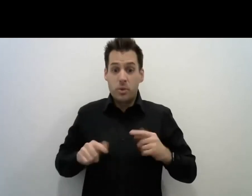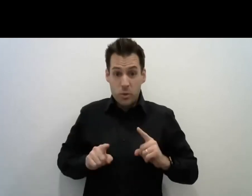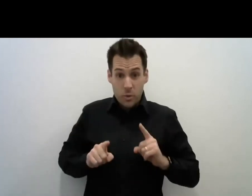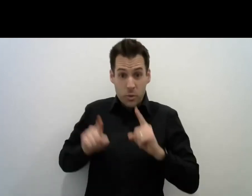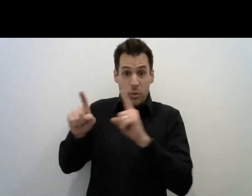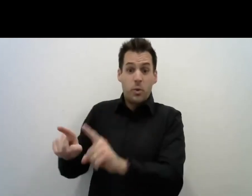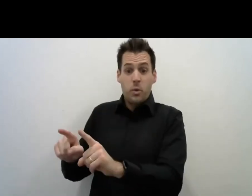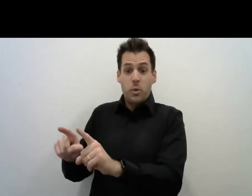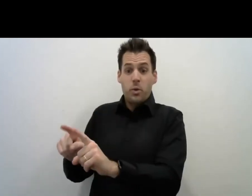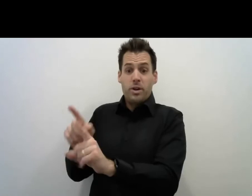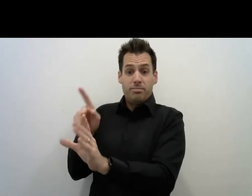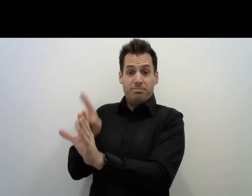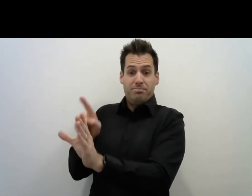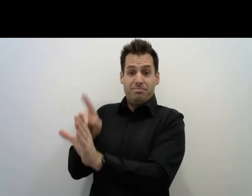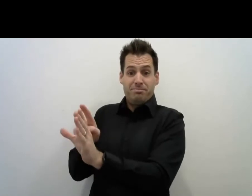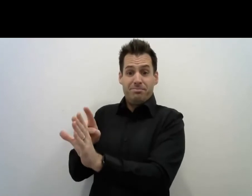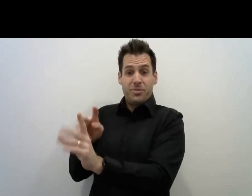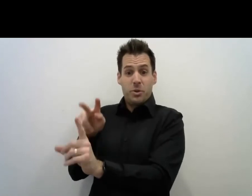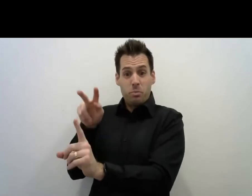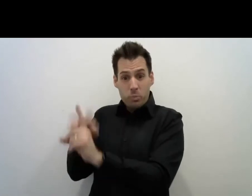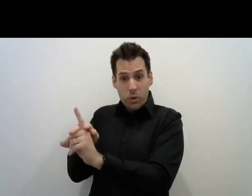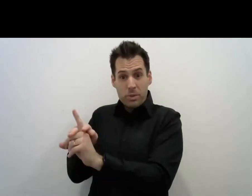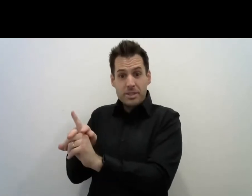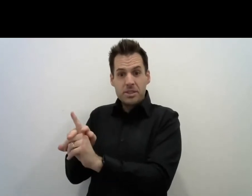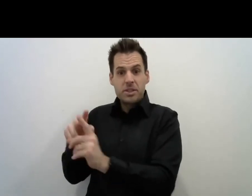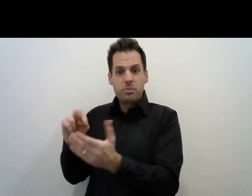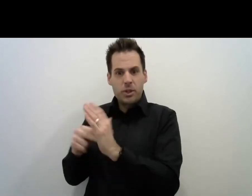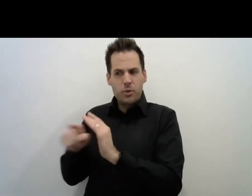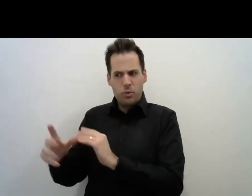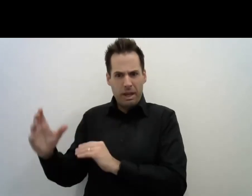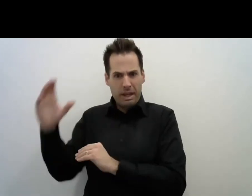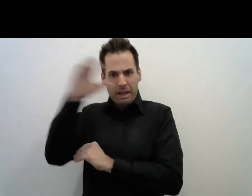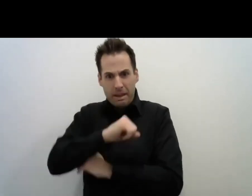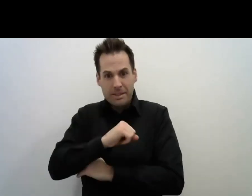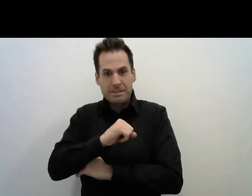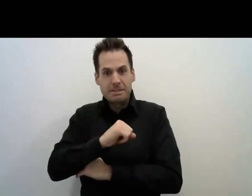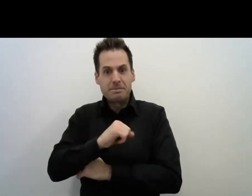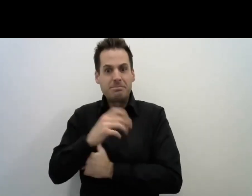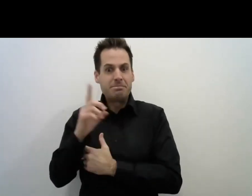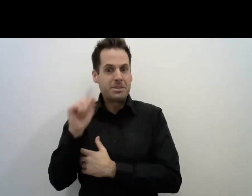so you can take a pretty good guess at what my disability is it's obviously going to you know be